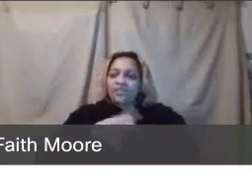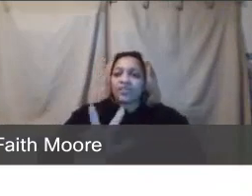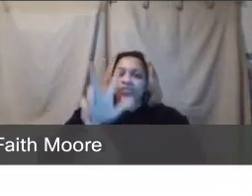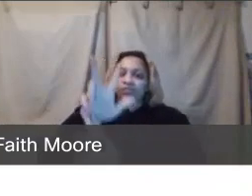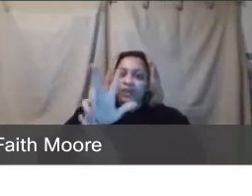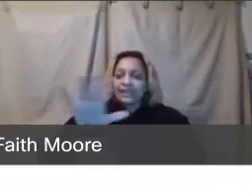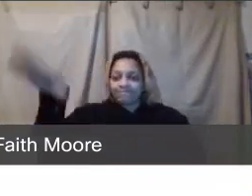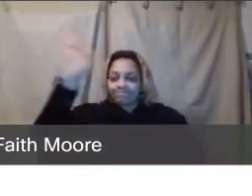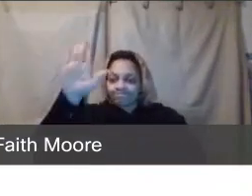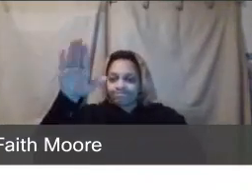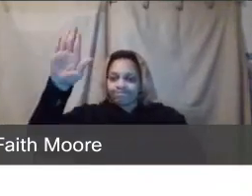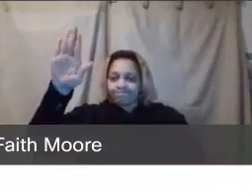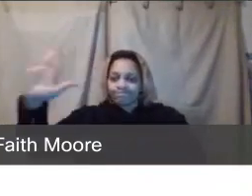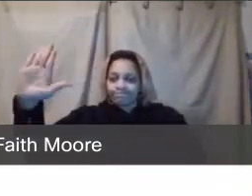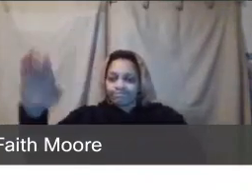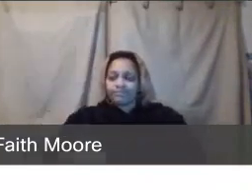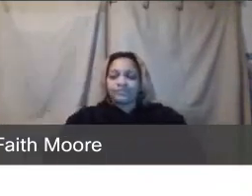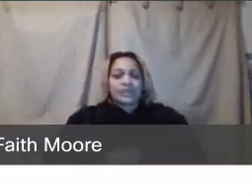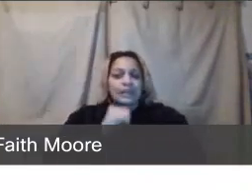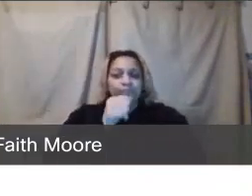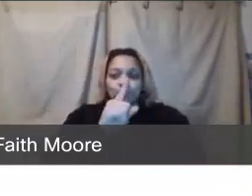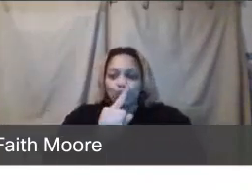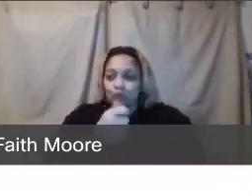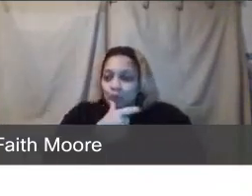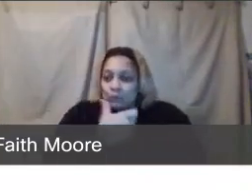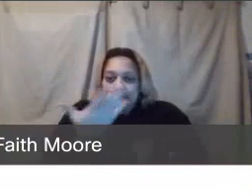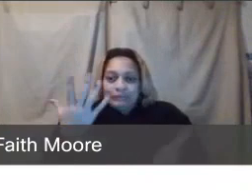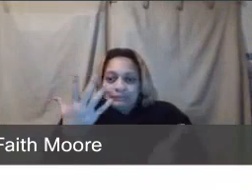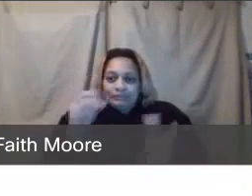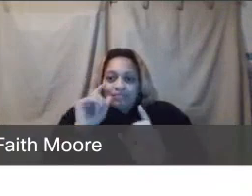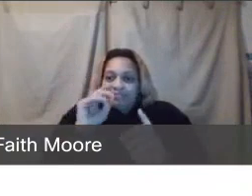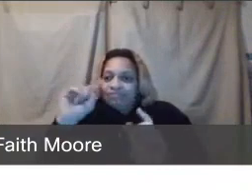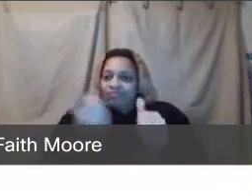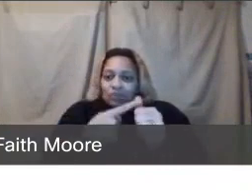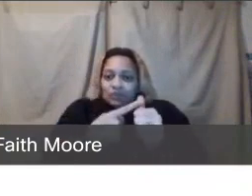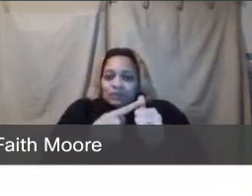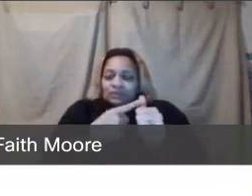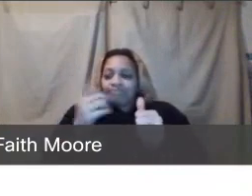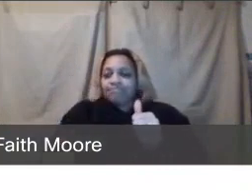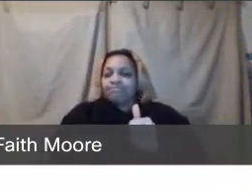I don't know who we should who was 1st so, uh, it looks like Judy.